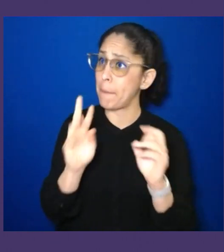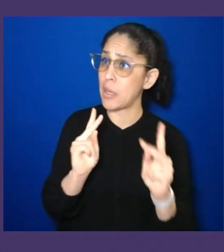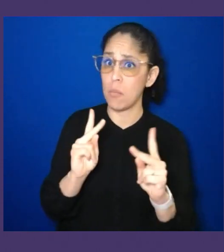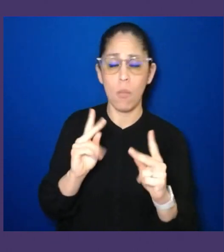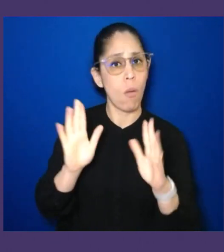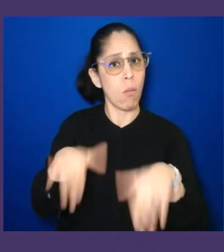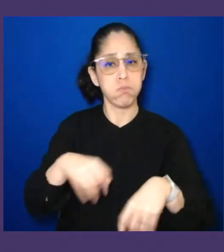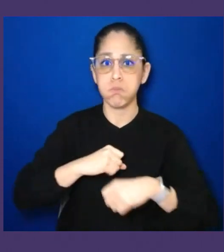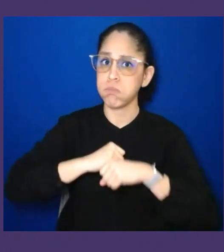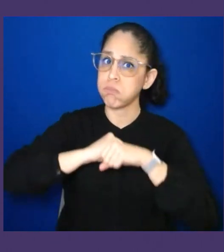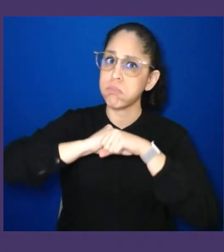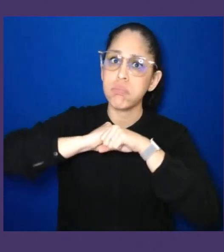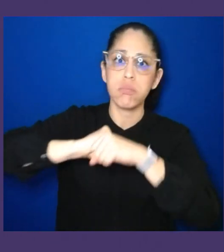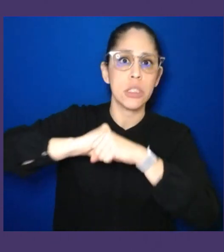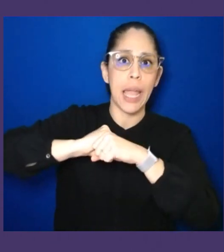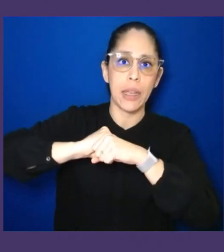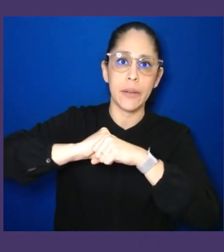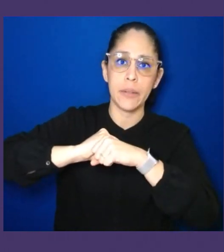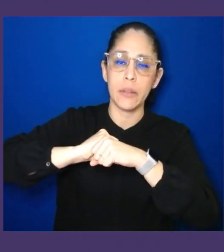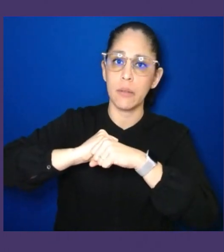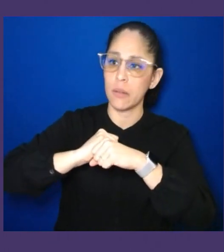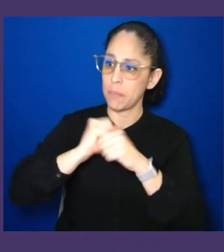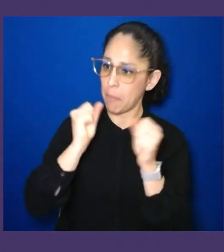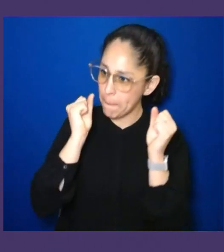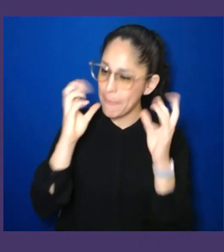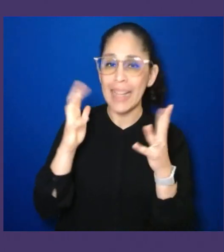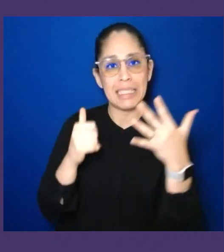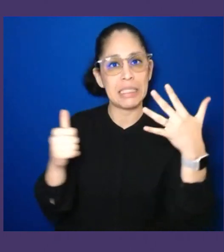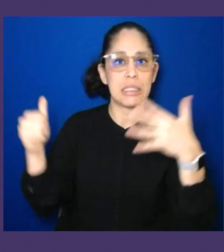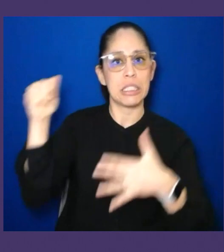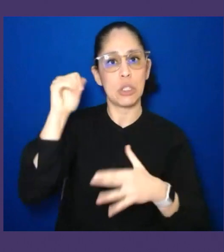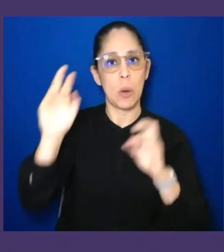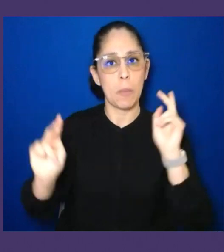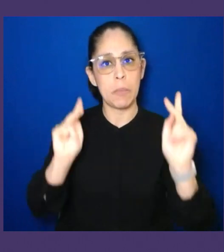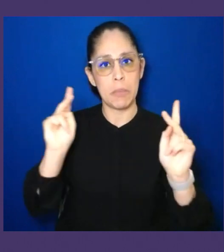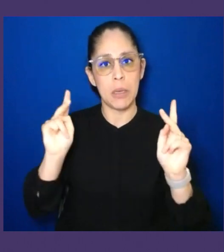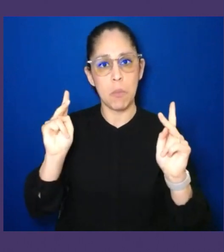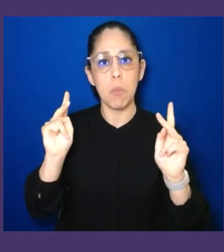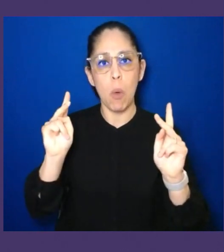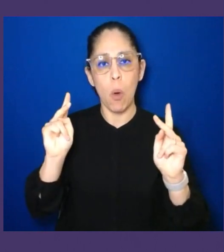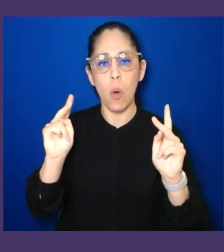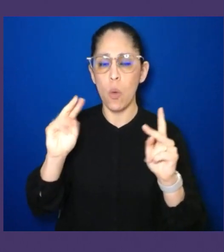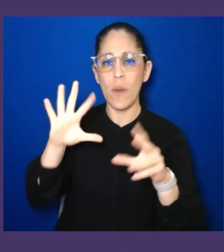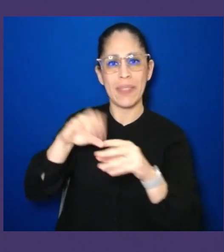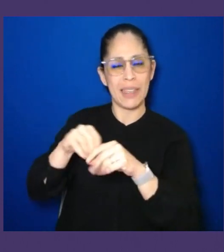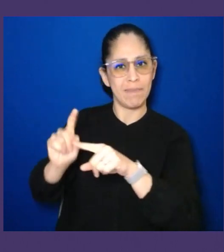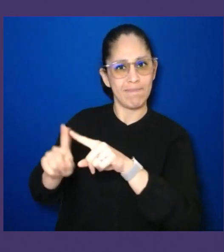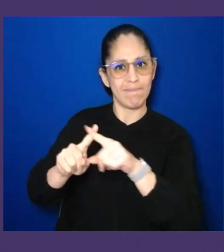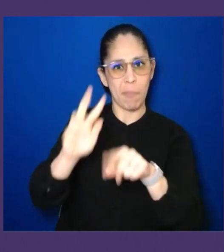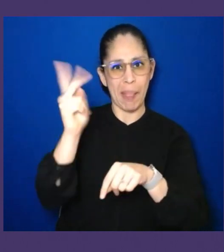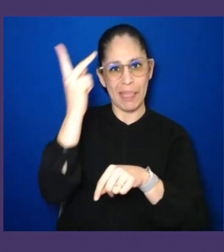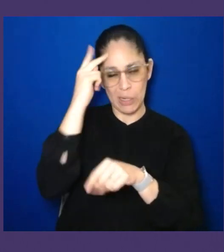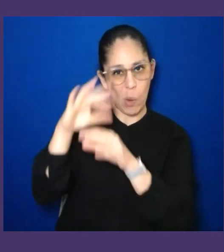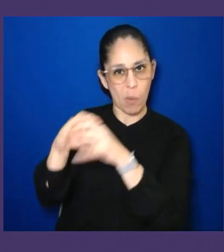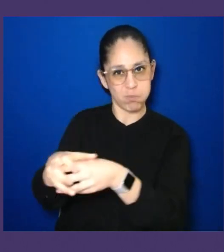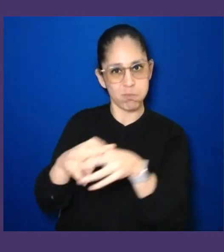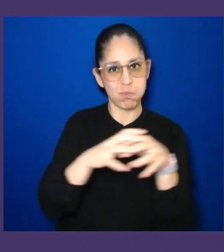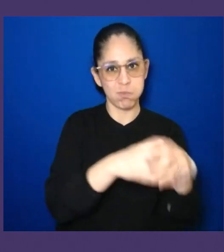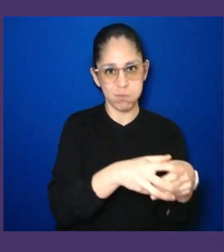many senior figures in political spaces on both sides of the political divide.